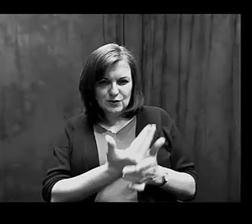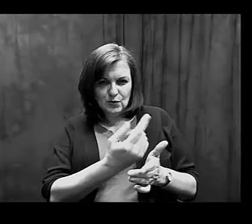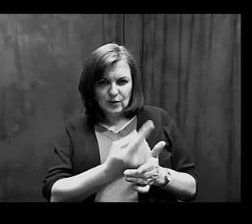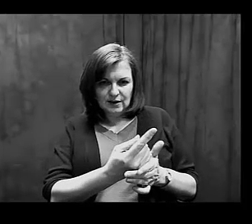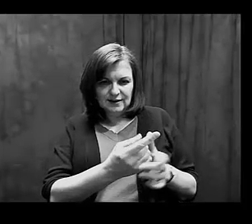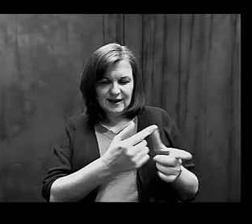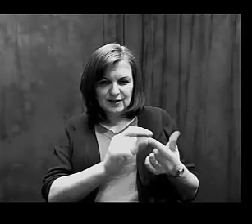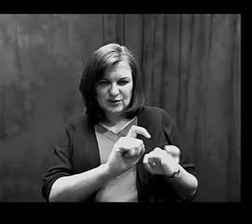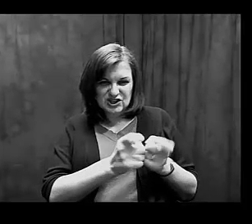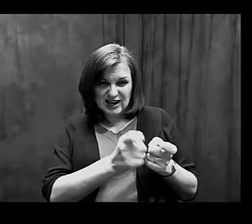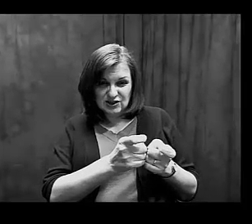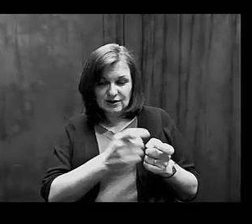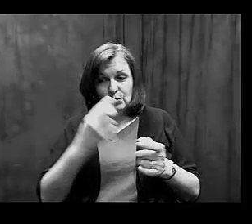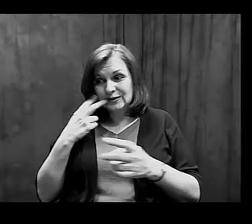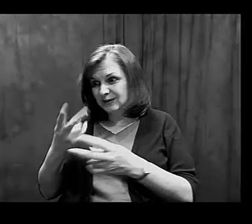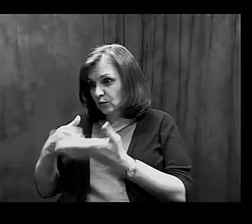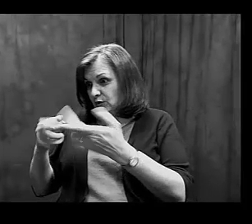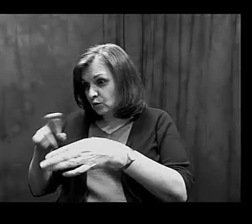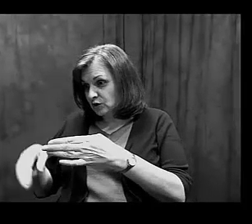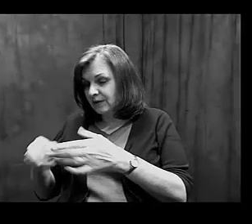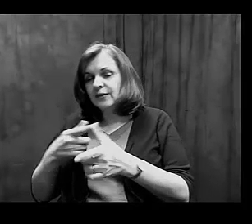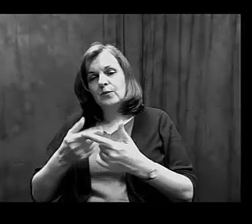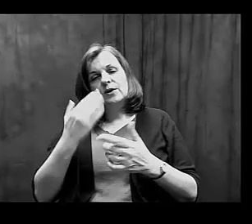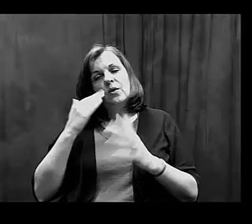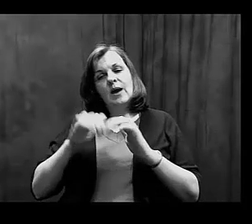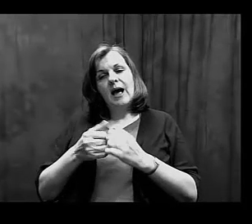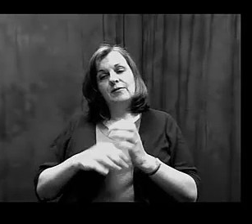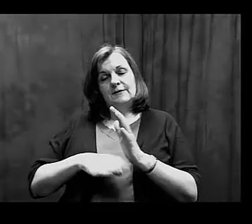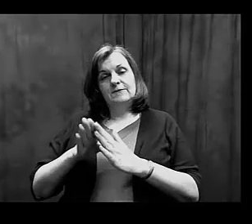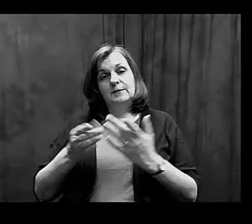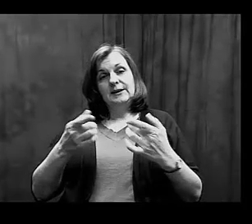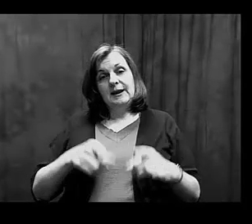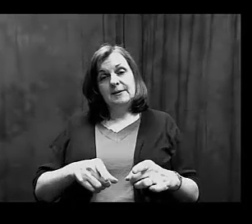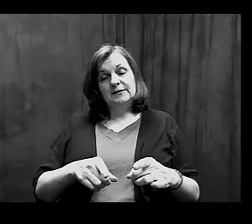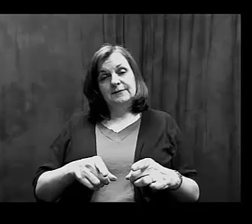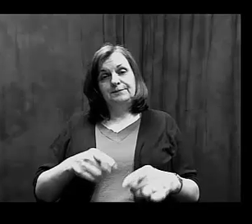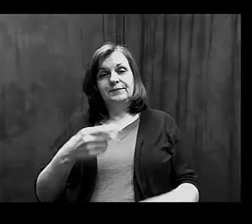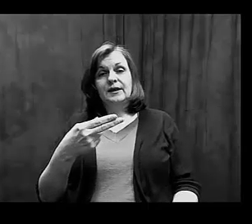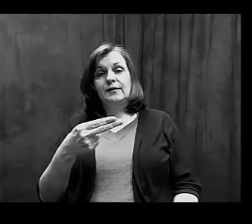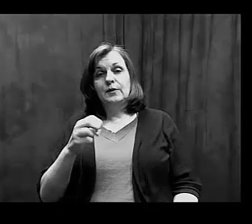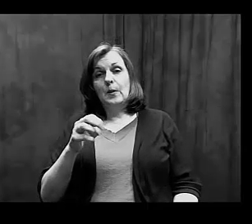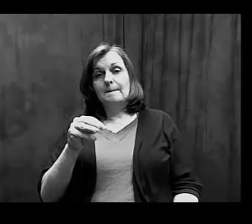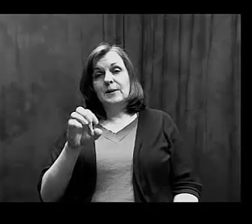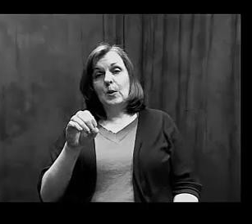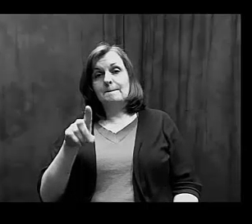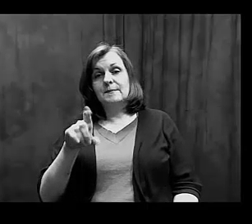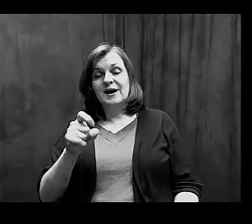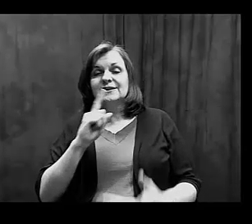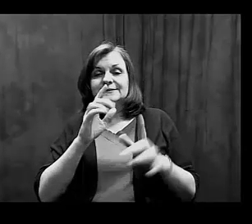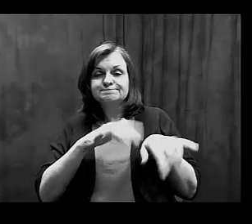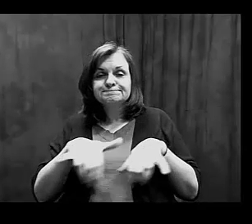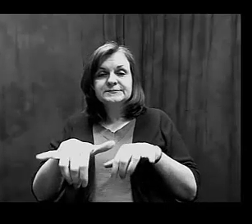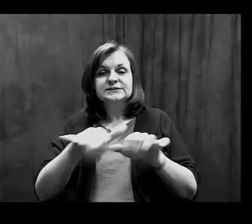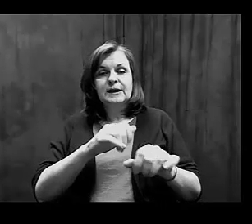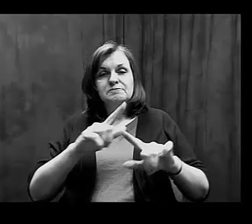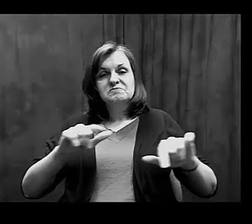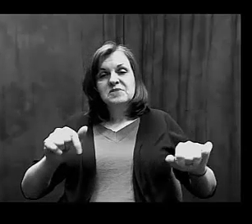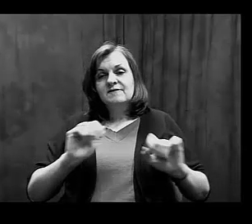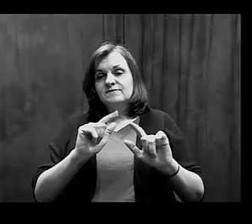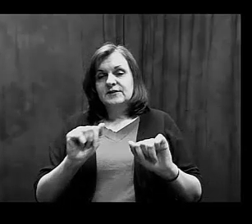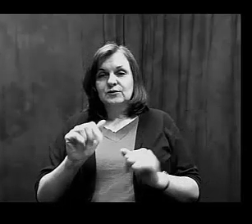so I mentioned to you that this homeobox gene is actually highly conservative cross different species -- we now found them in